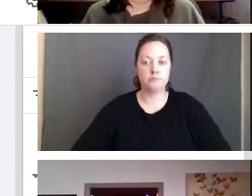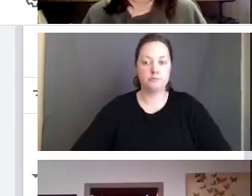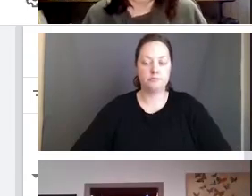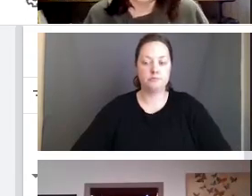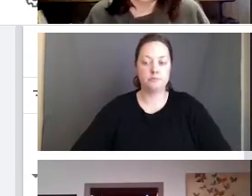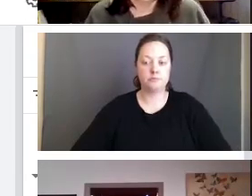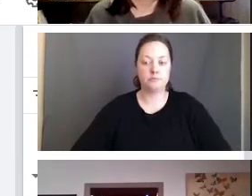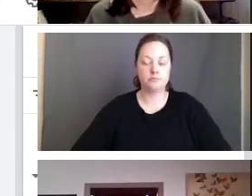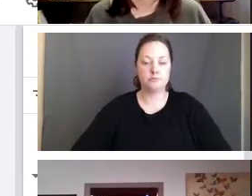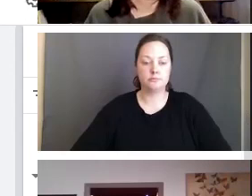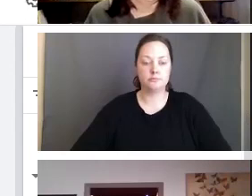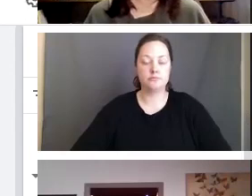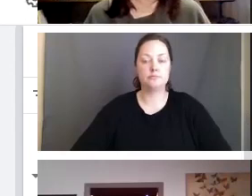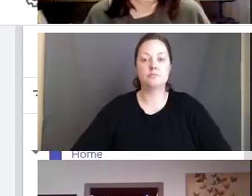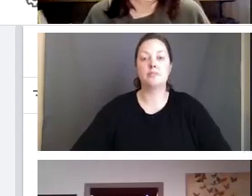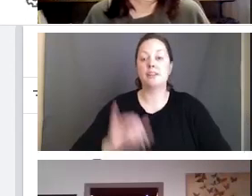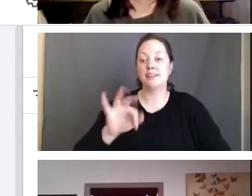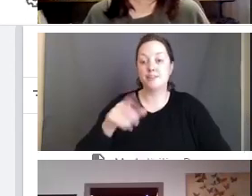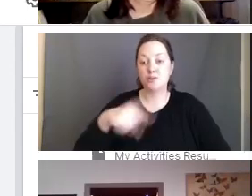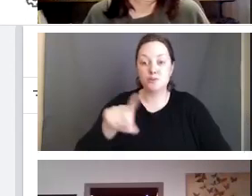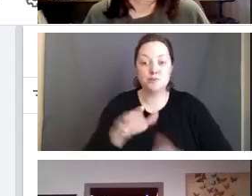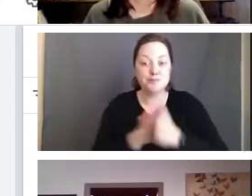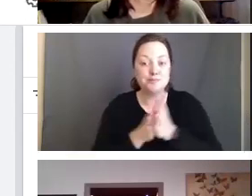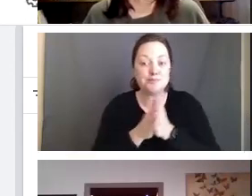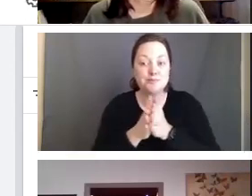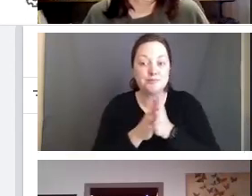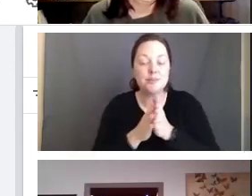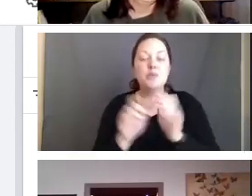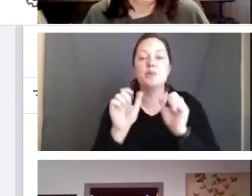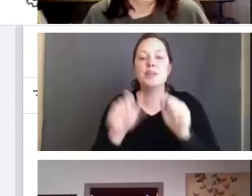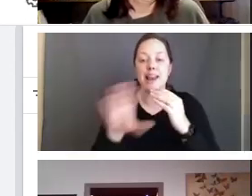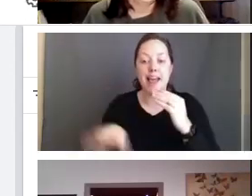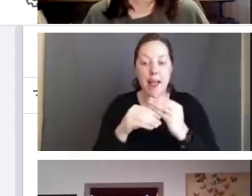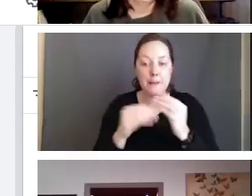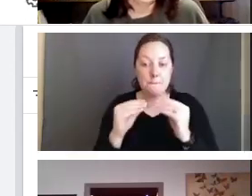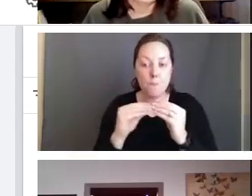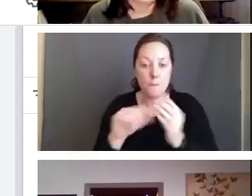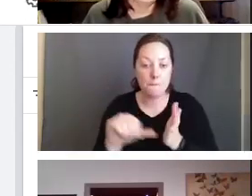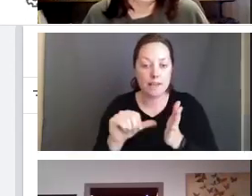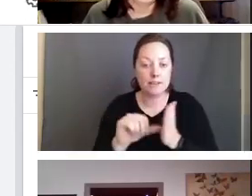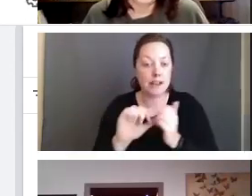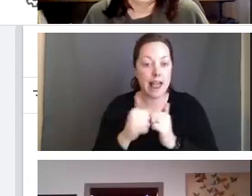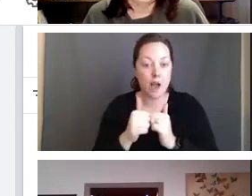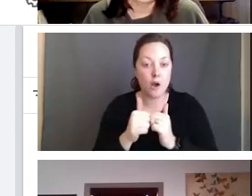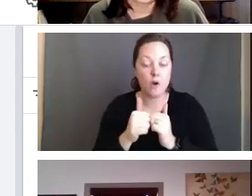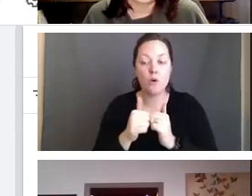From a volunteer activity, or, it could be combined with other documentation to demonstrate location of a worksite.